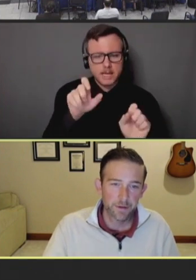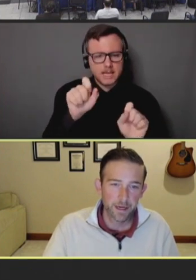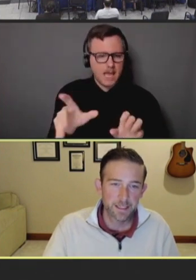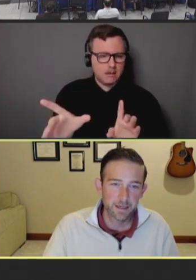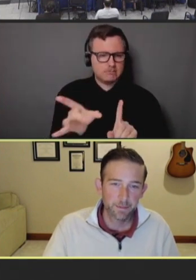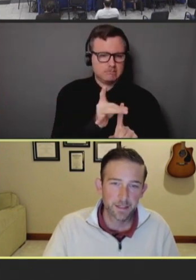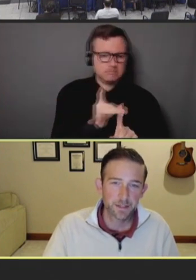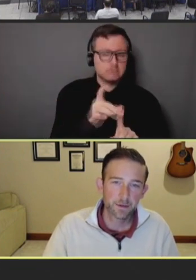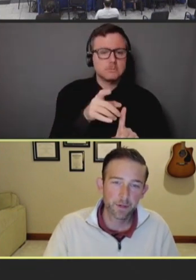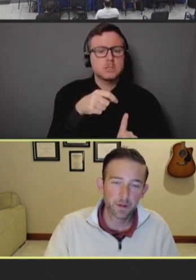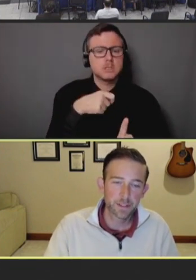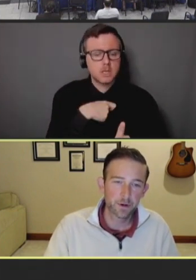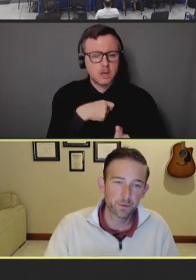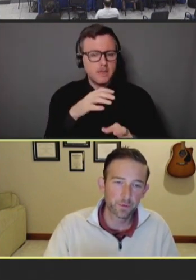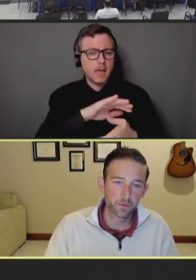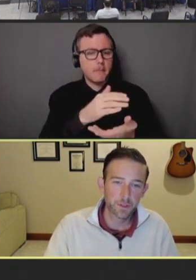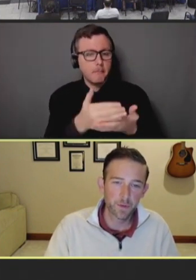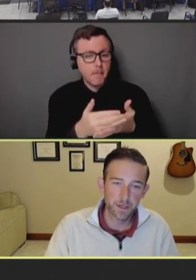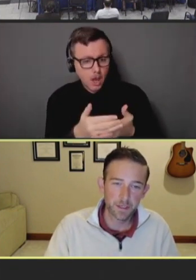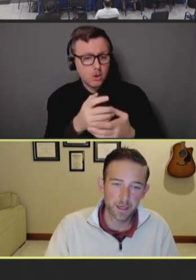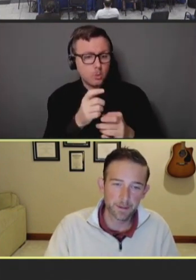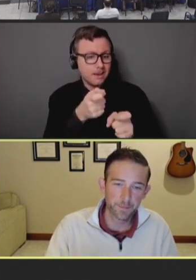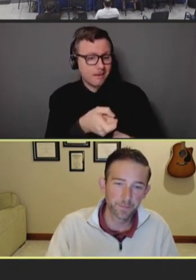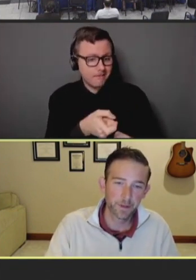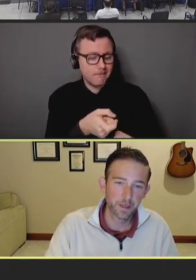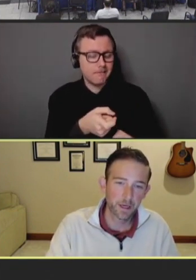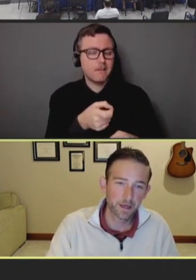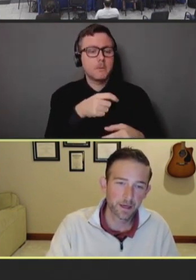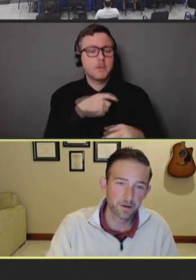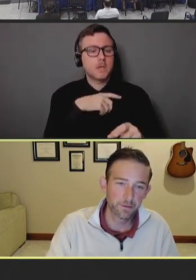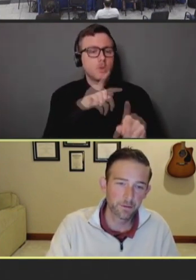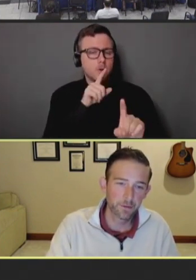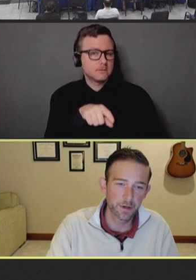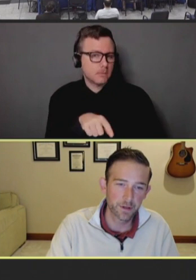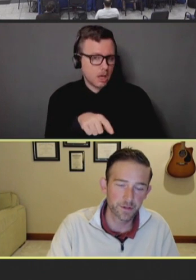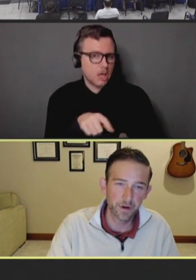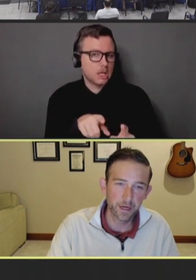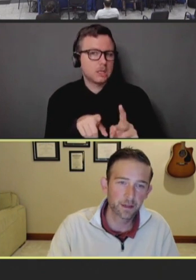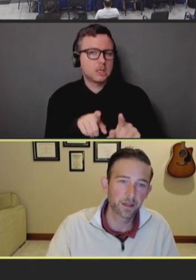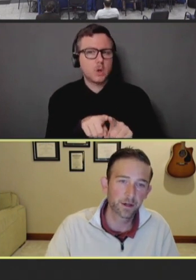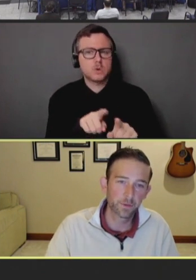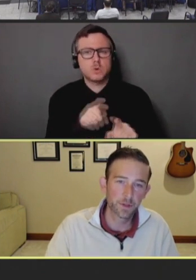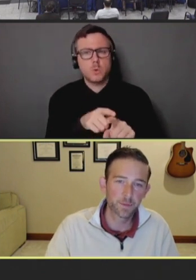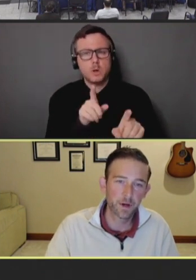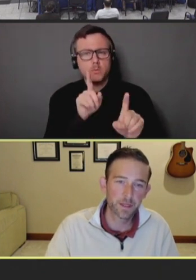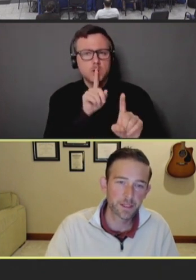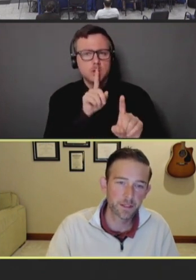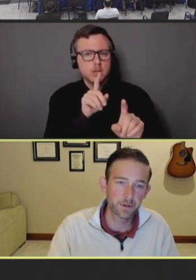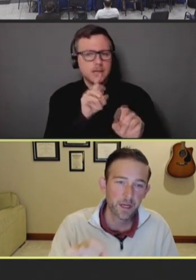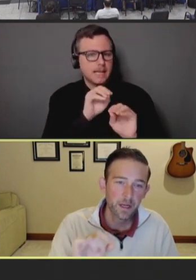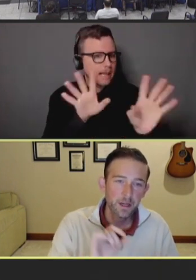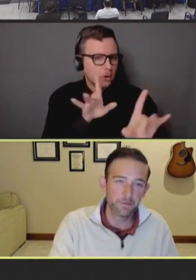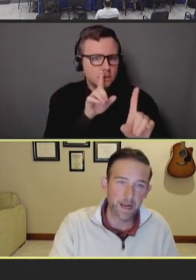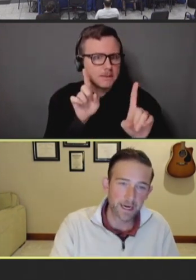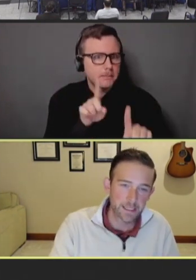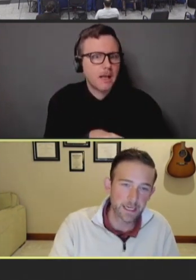of vaccine administered, but also respond -- there's a very clear response to vaccine